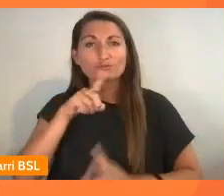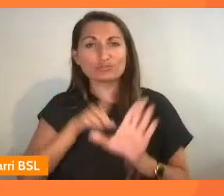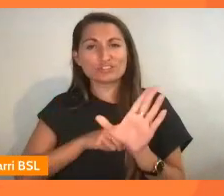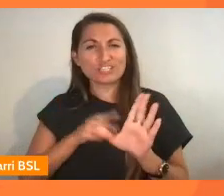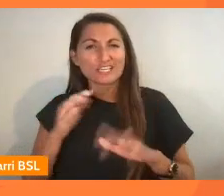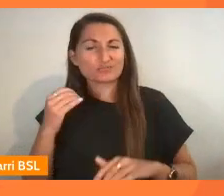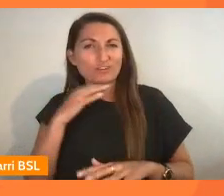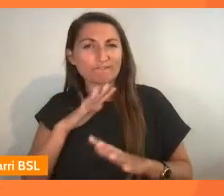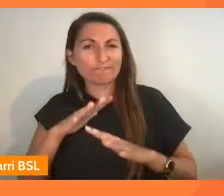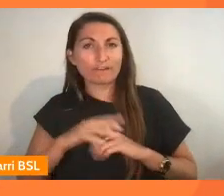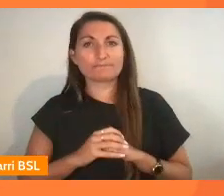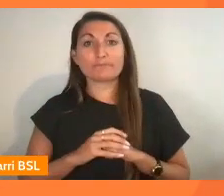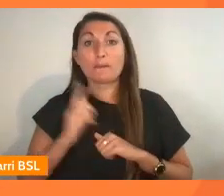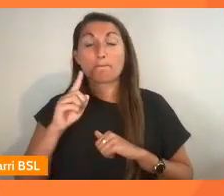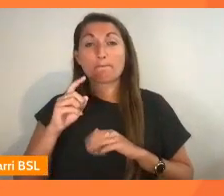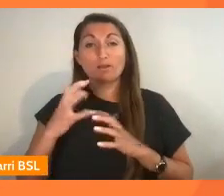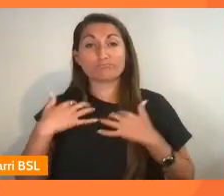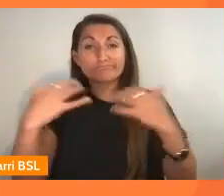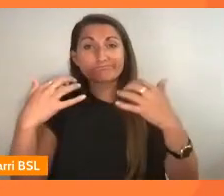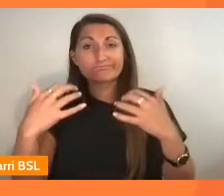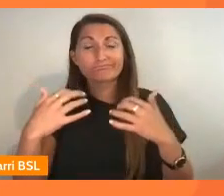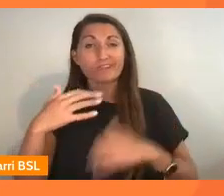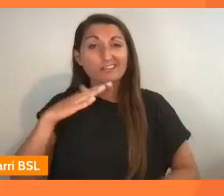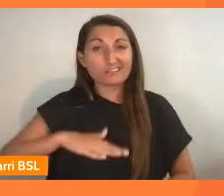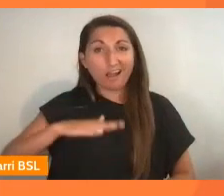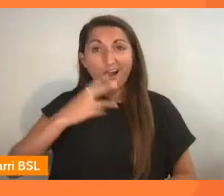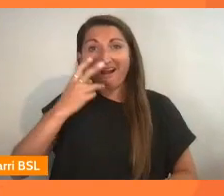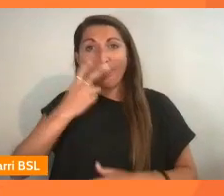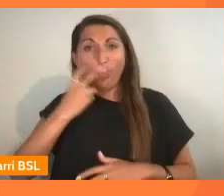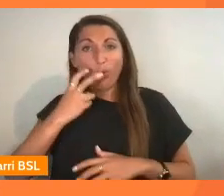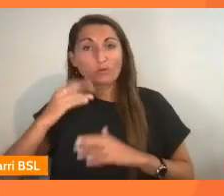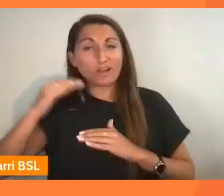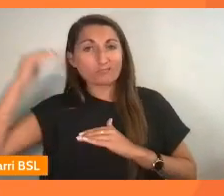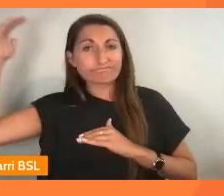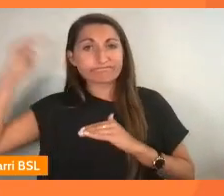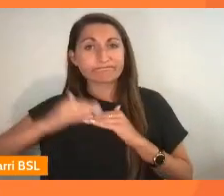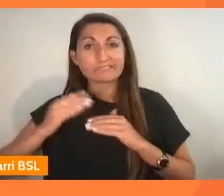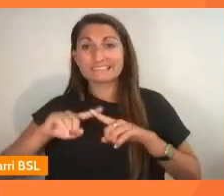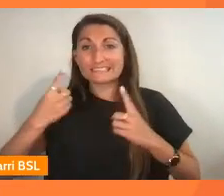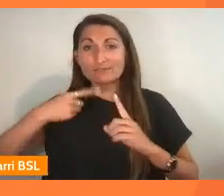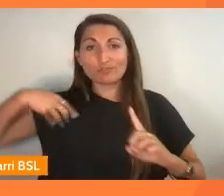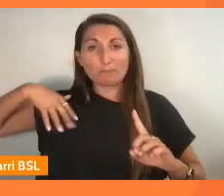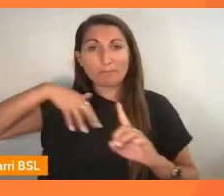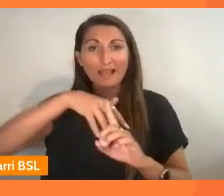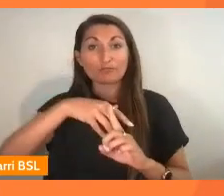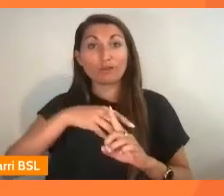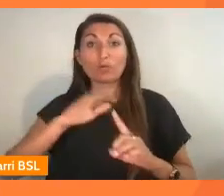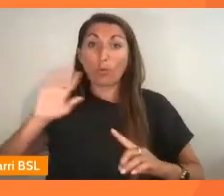young and old from all kinds of backgrounds were able to find themselves within the archive footage.